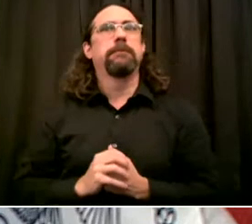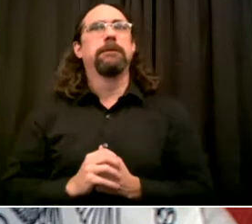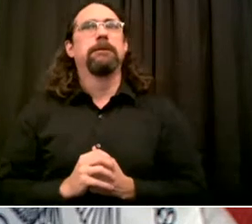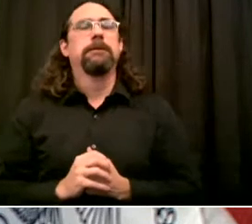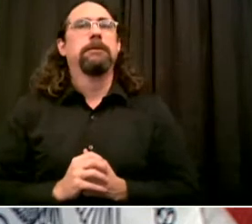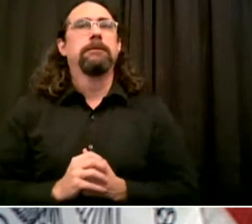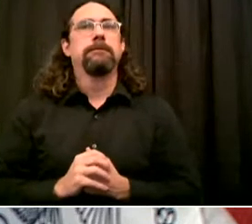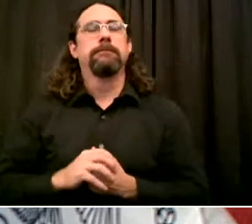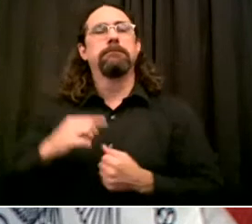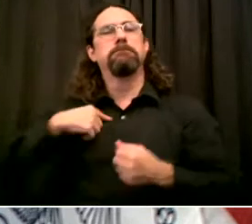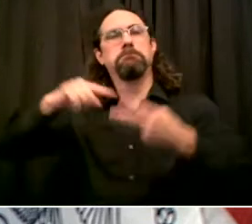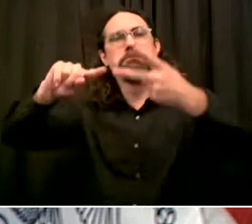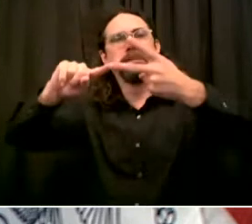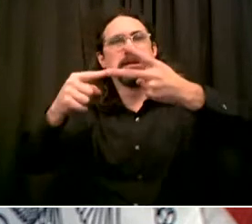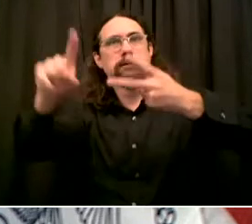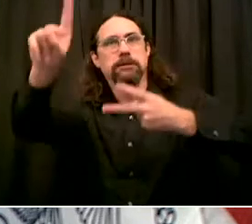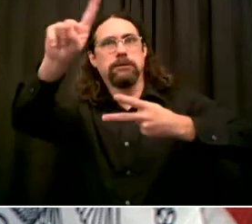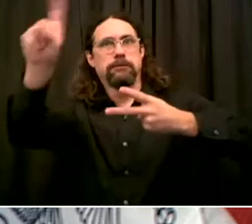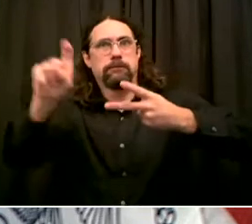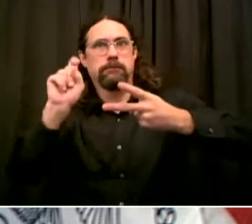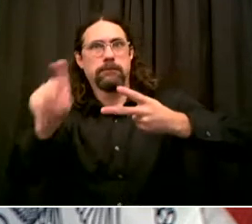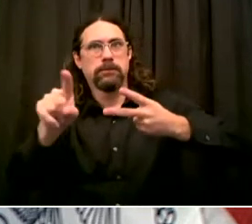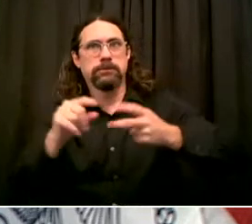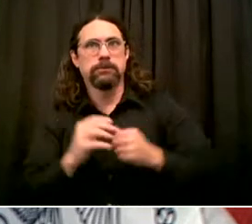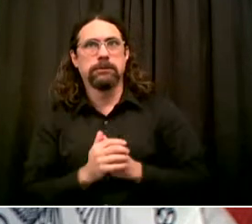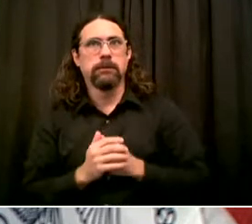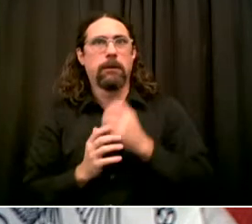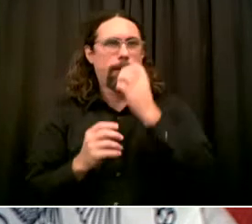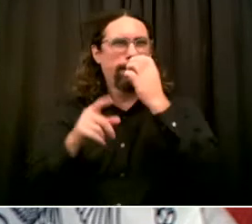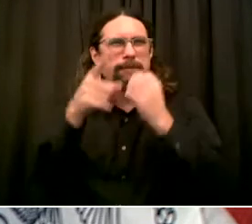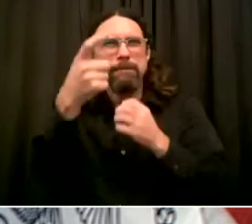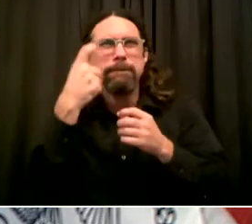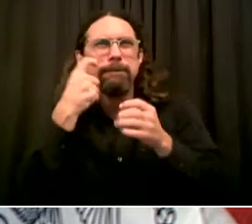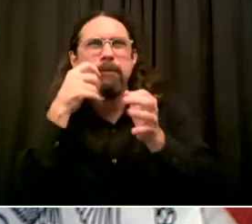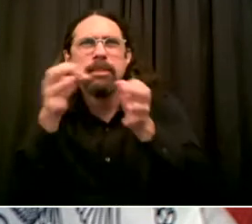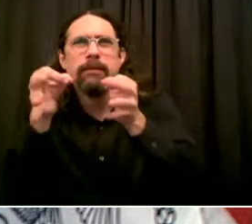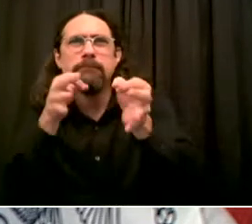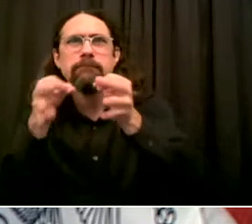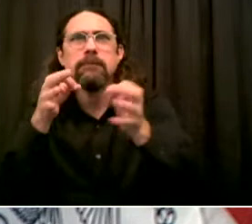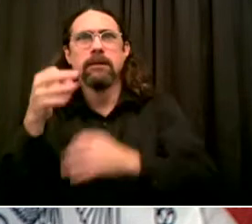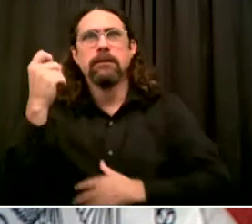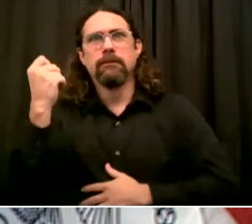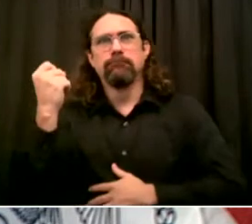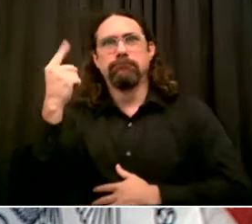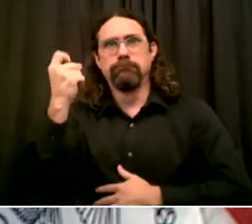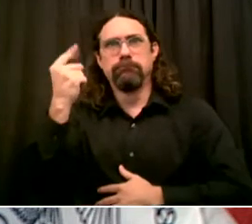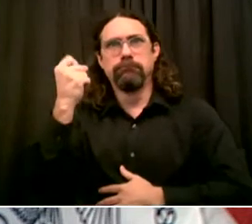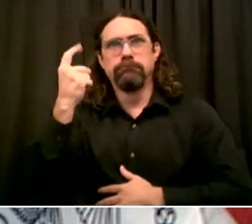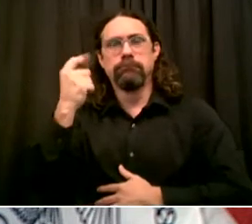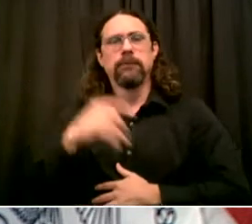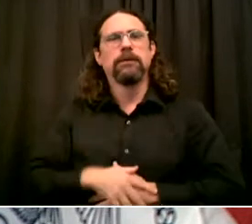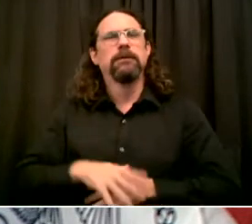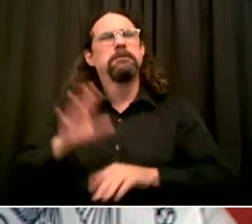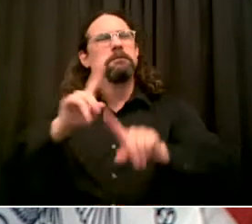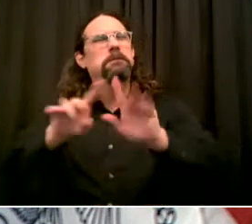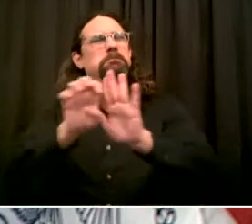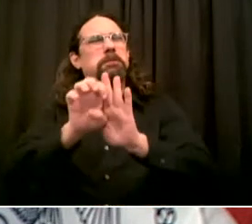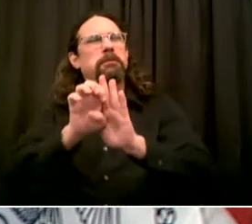TEACHERS -- THERE ARE TEACHER WHO AA RE HAVING REMOTE ADOM INDICATIONS. SO O S IIIF LAY SUDDEN HUGE NUMBER OF